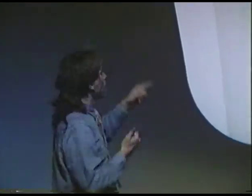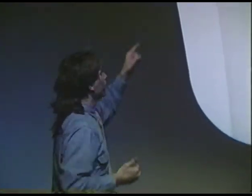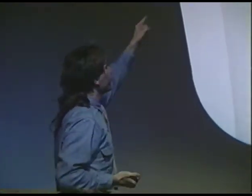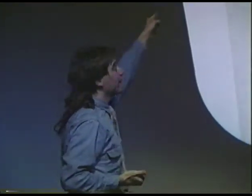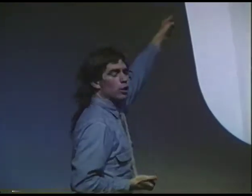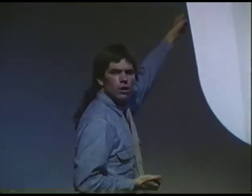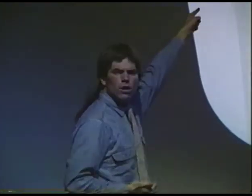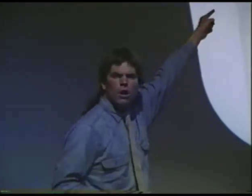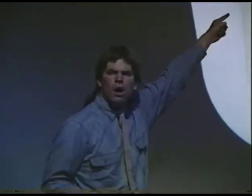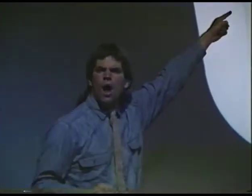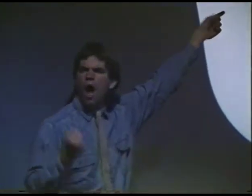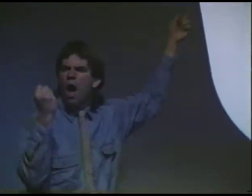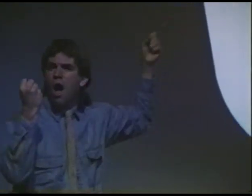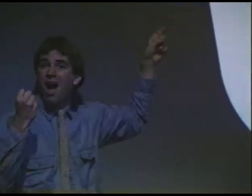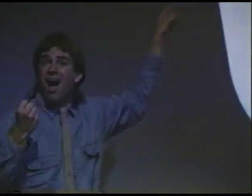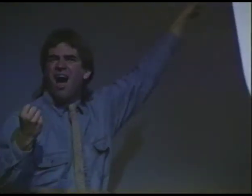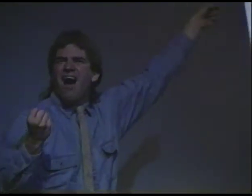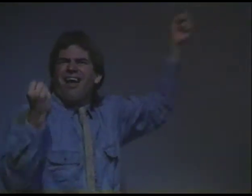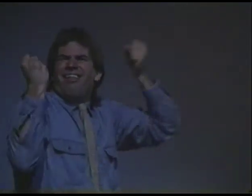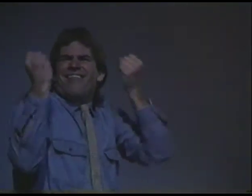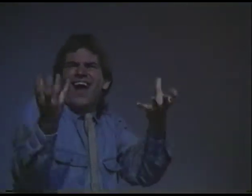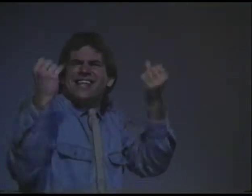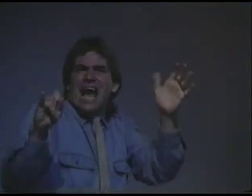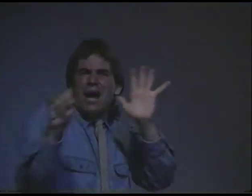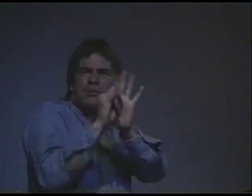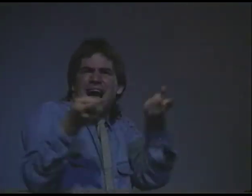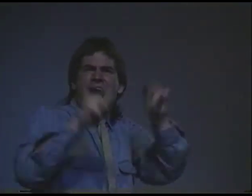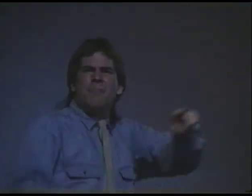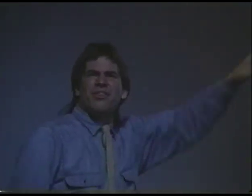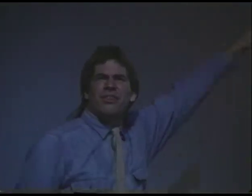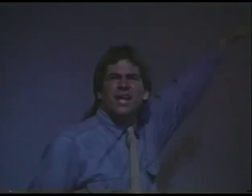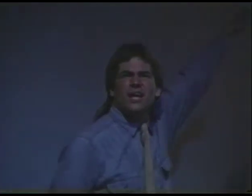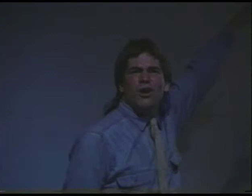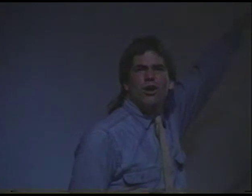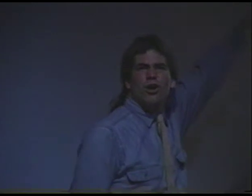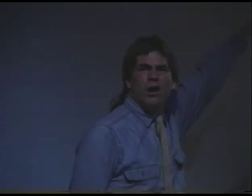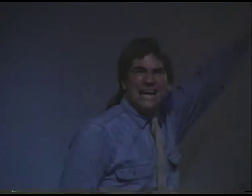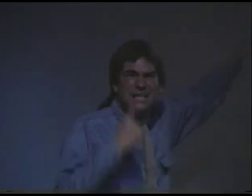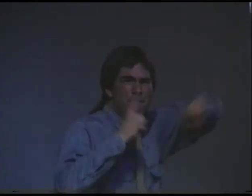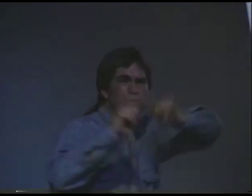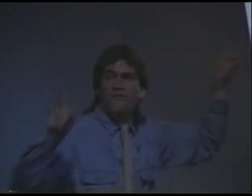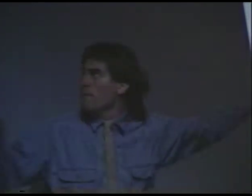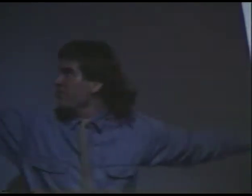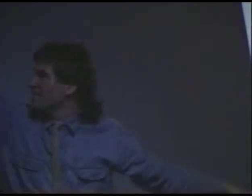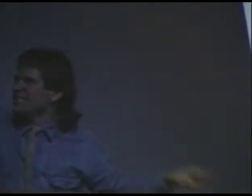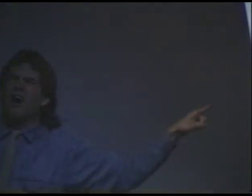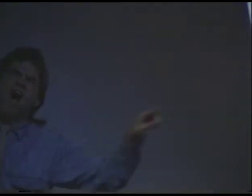OK, now there's a lot of images in there.